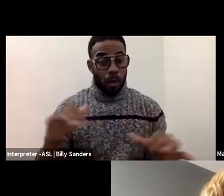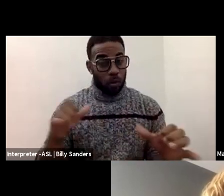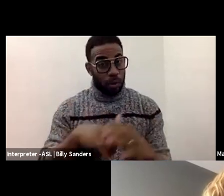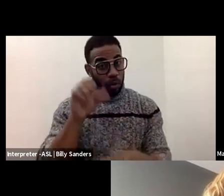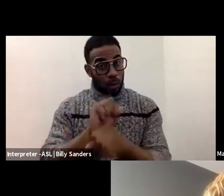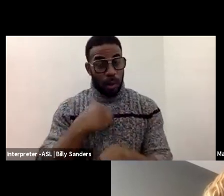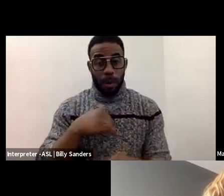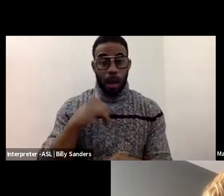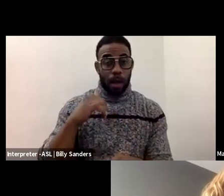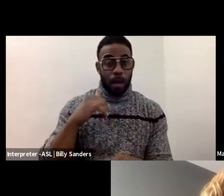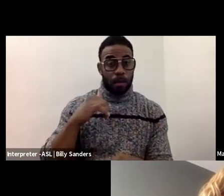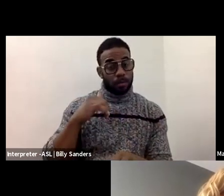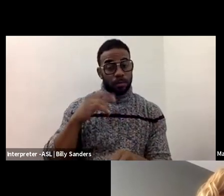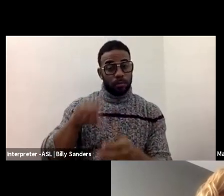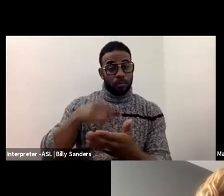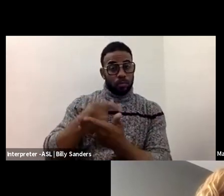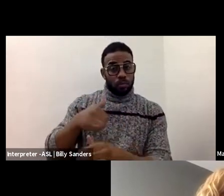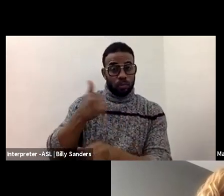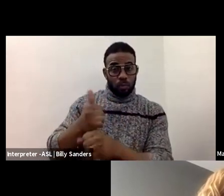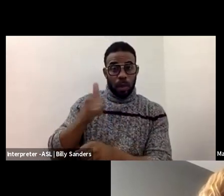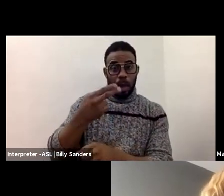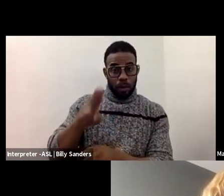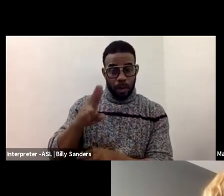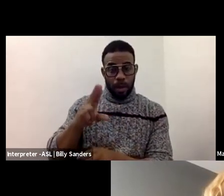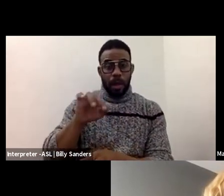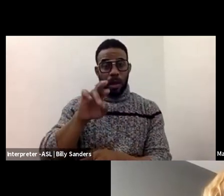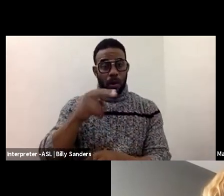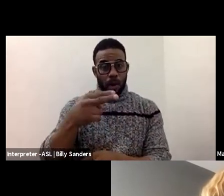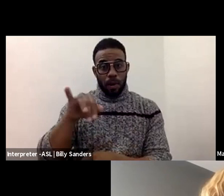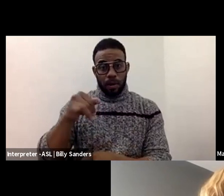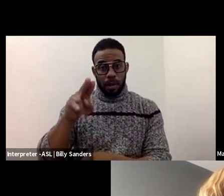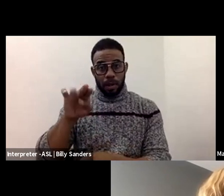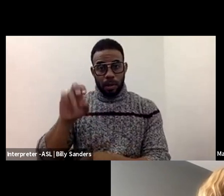at my alma mater Howard University and the the Ralph J. Bunche International Affairs Center as